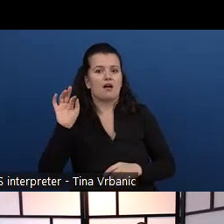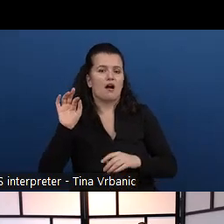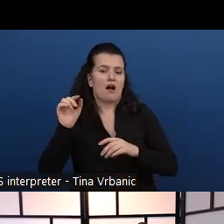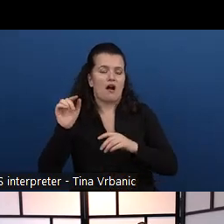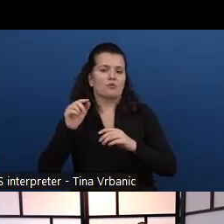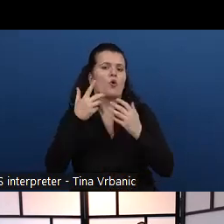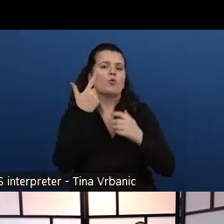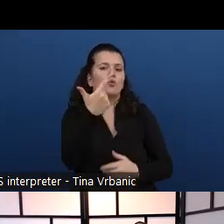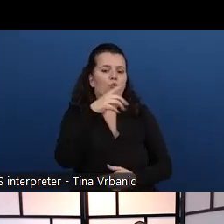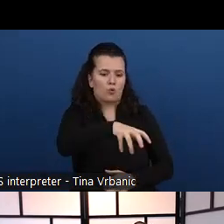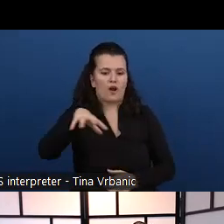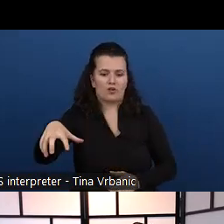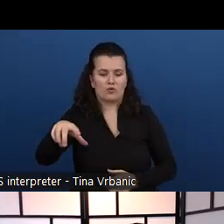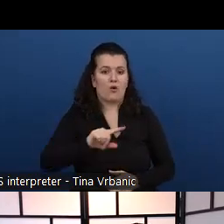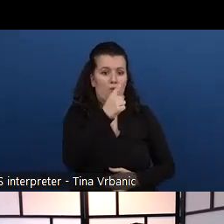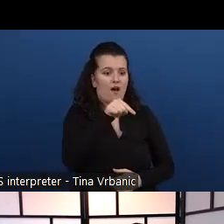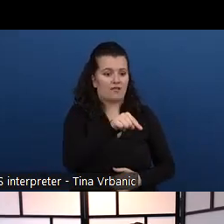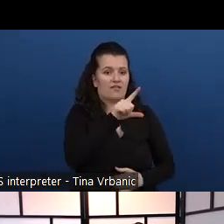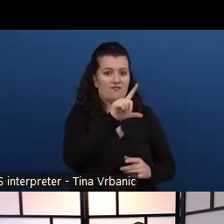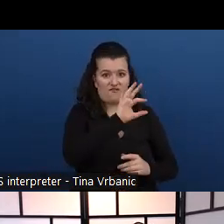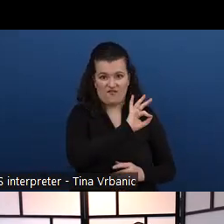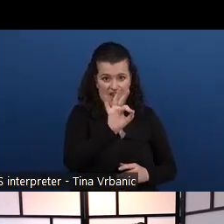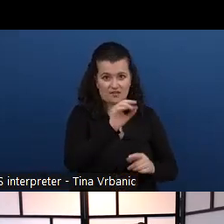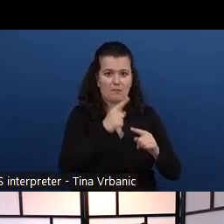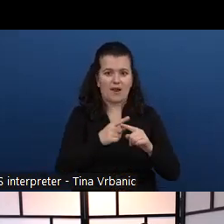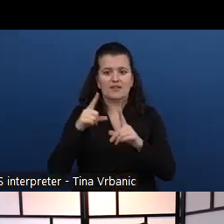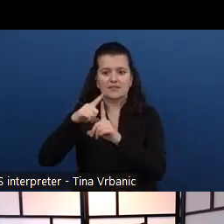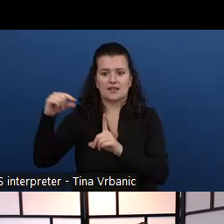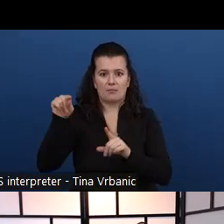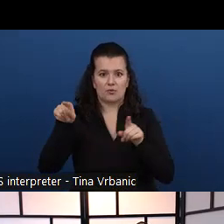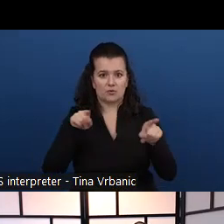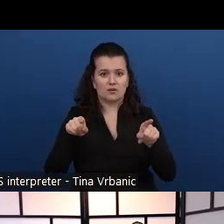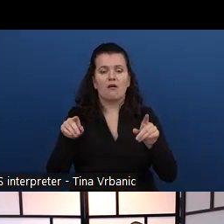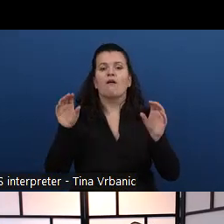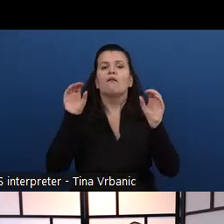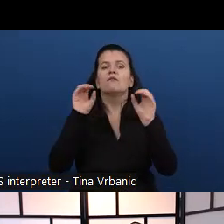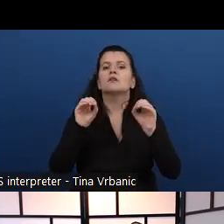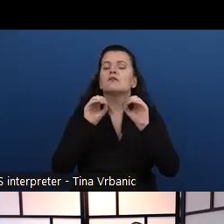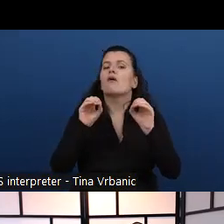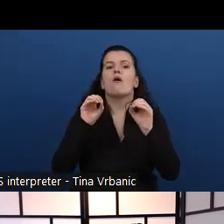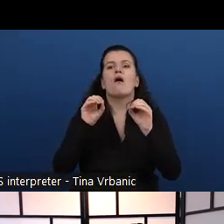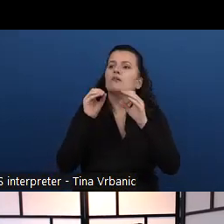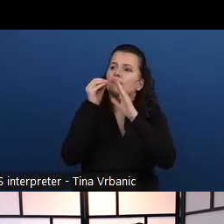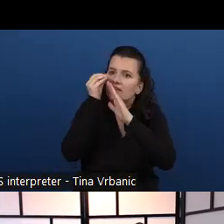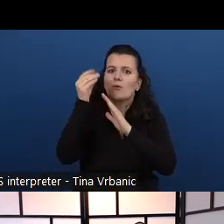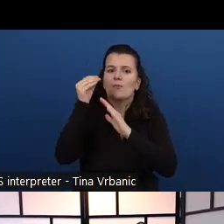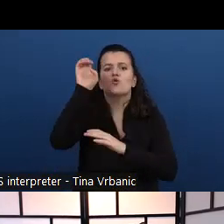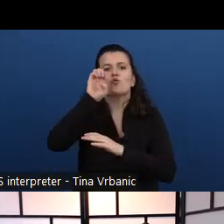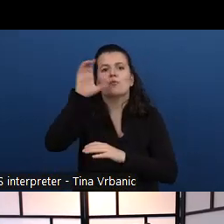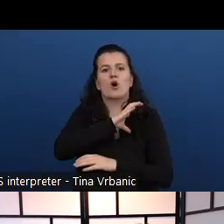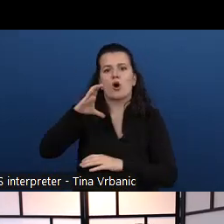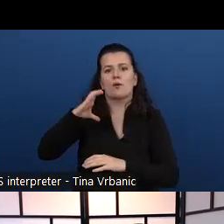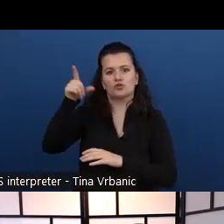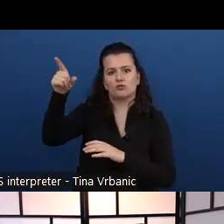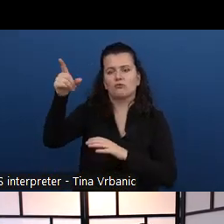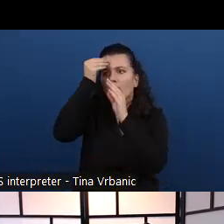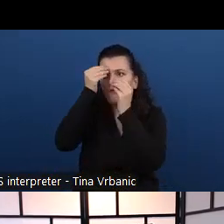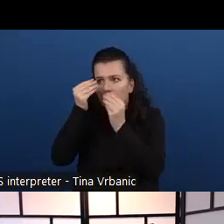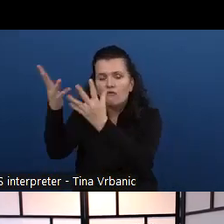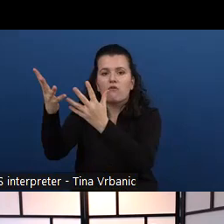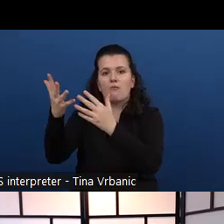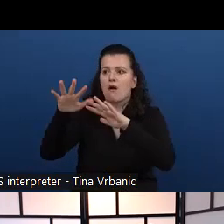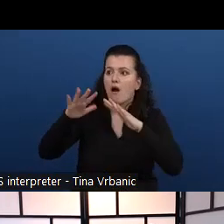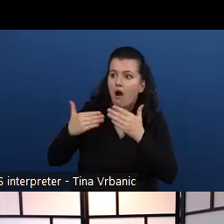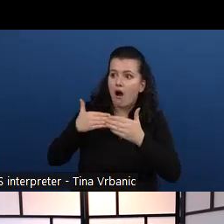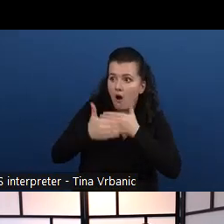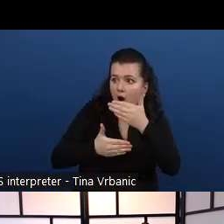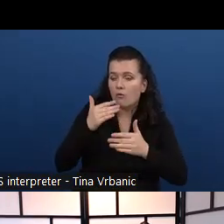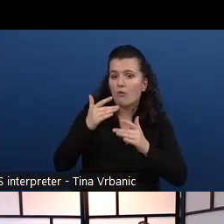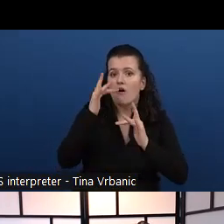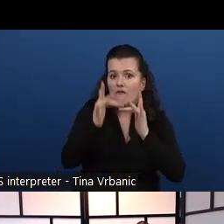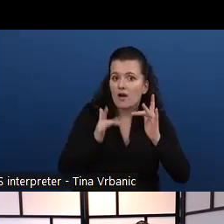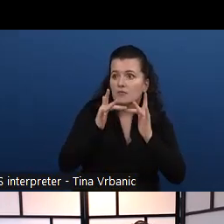France and Cyprus still has not reported yet, and I will give some insight into maybe why.